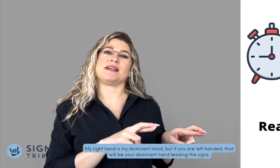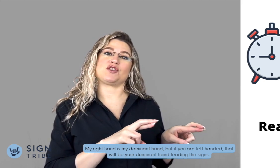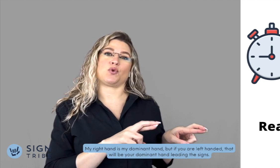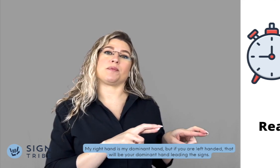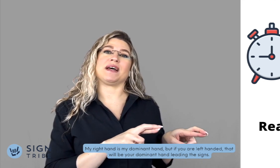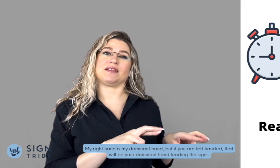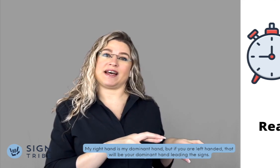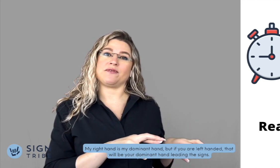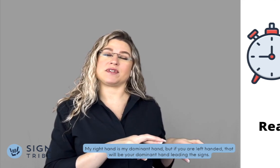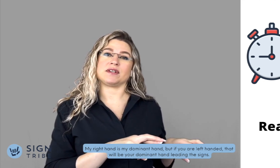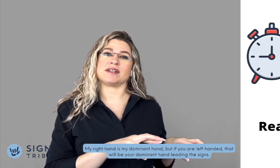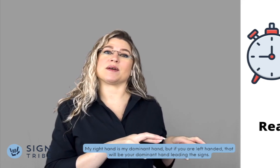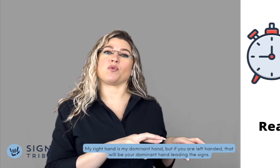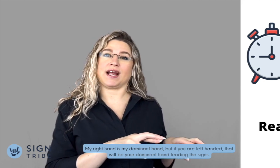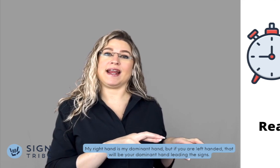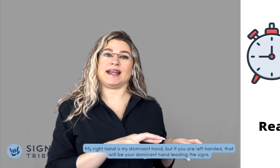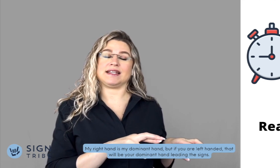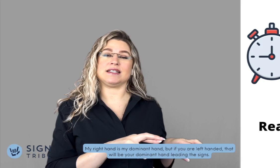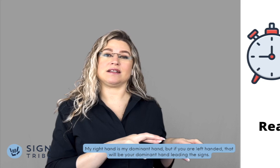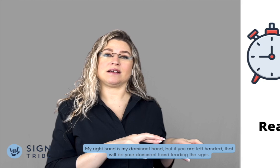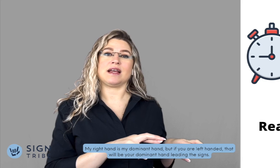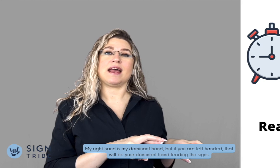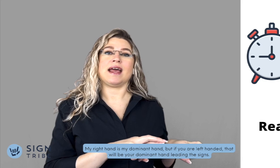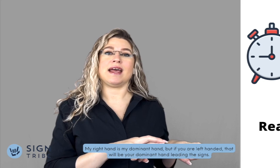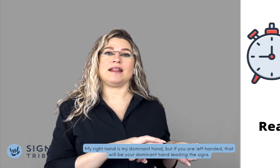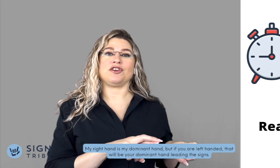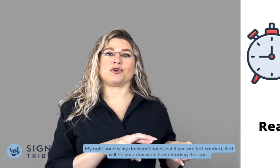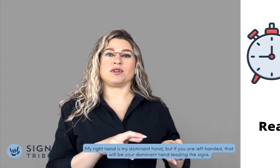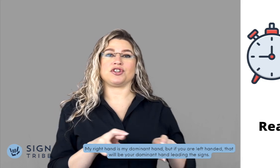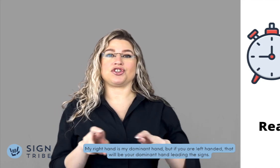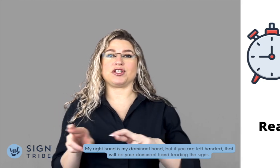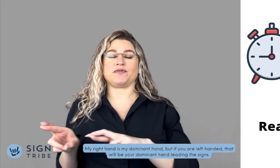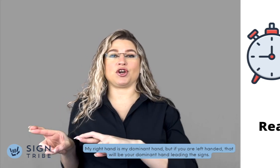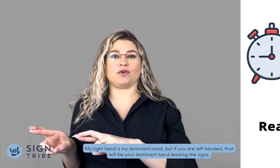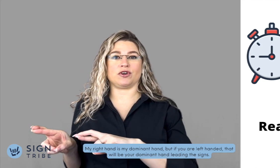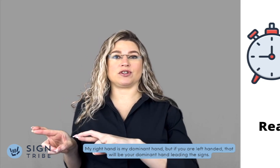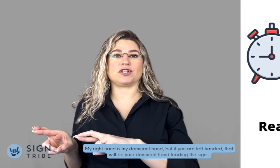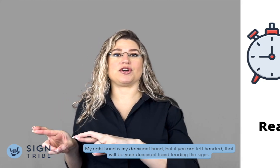it's toward my left because I'm right handed. And then you're going to shift over to your